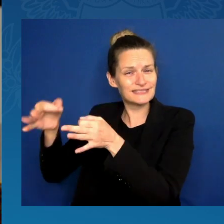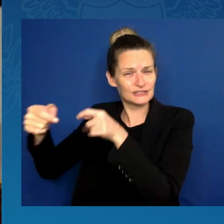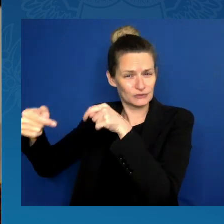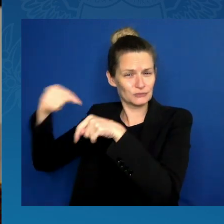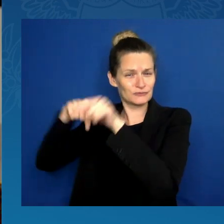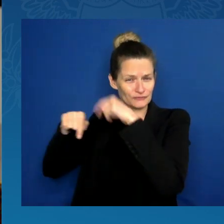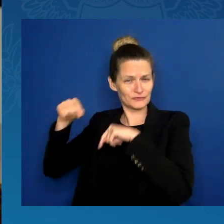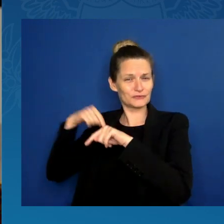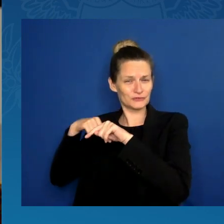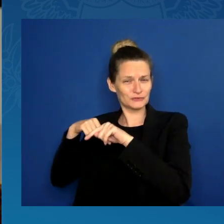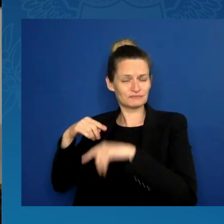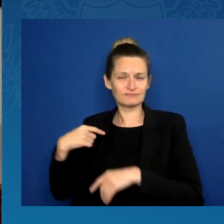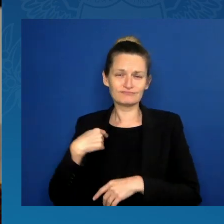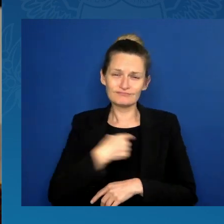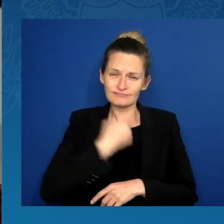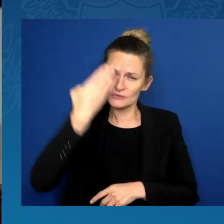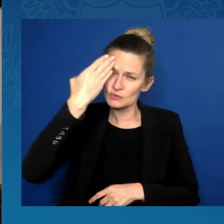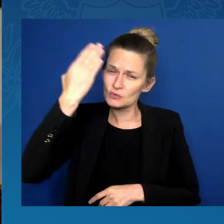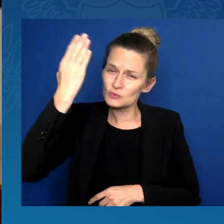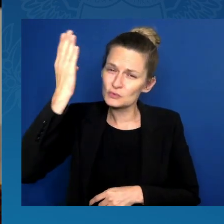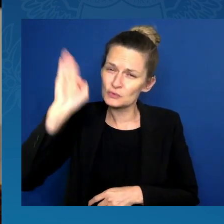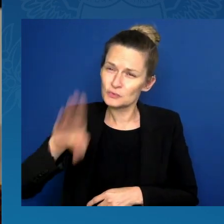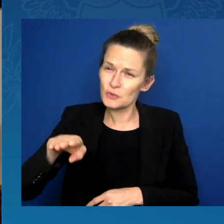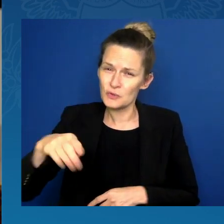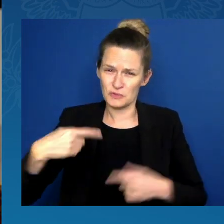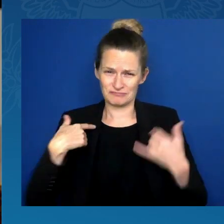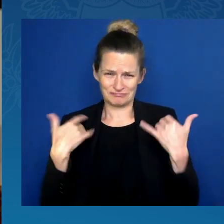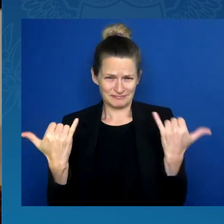where, weeks ago, the United States Supreme Court,